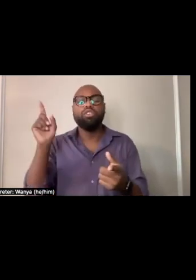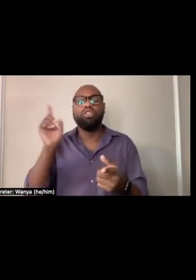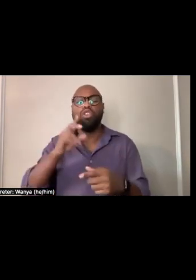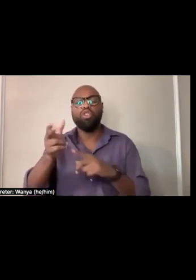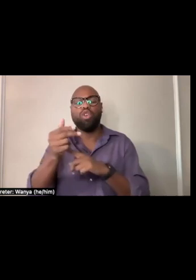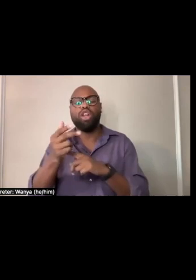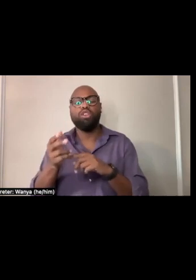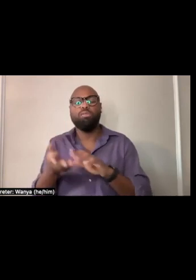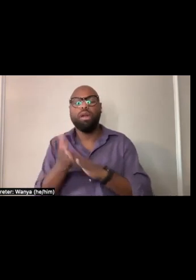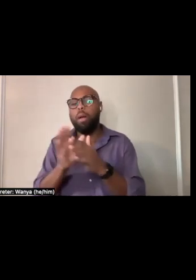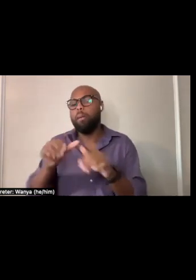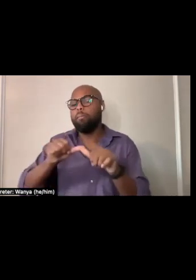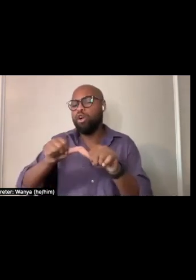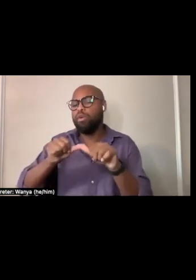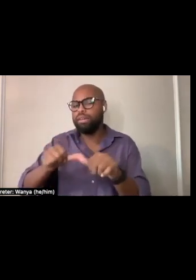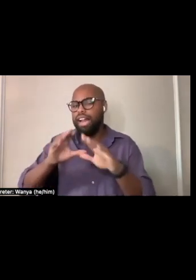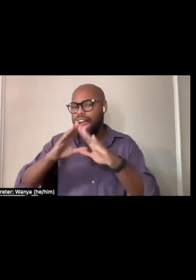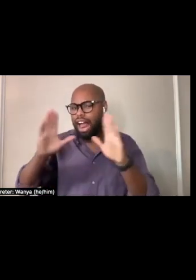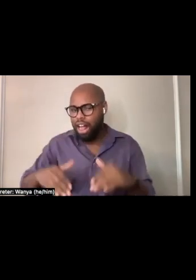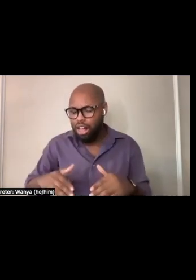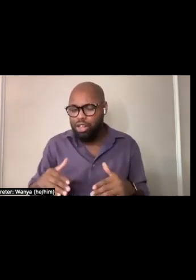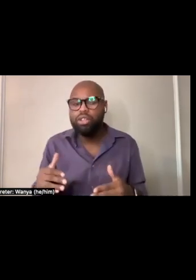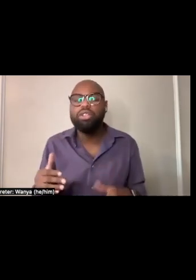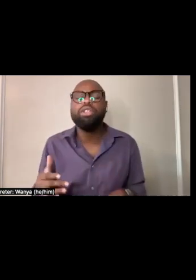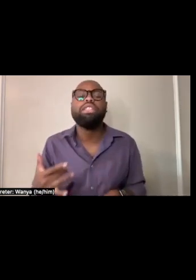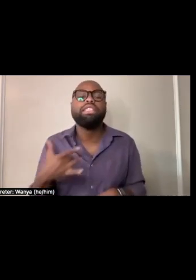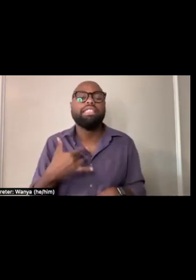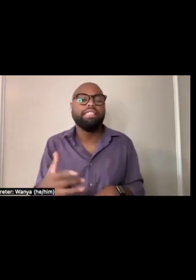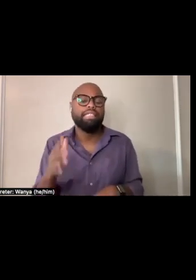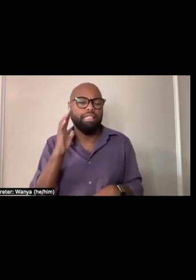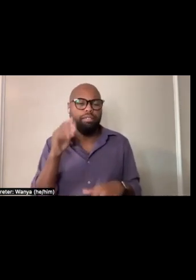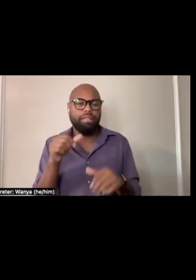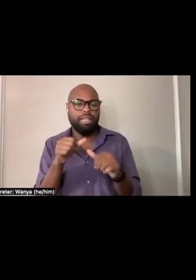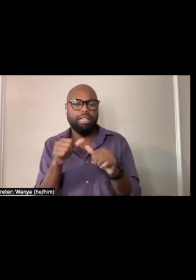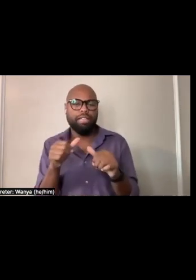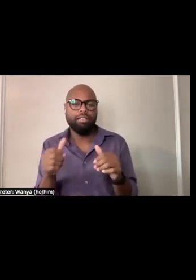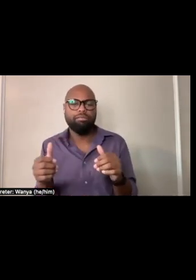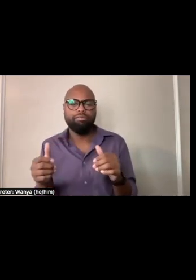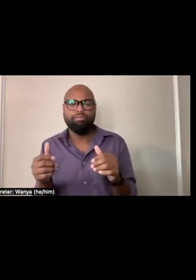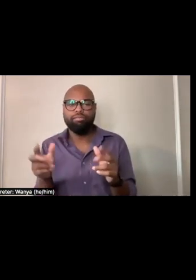which typically pairs ongoing rental assistance with some kind of in-house services.